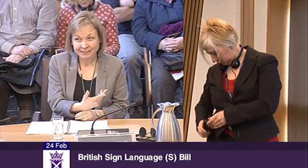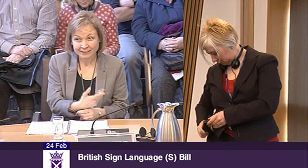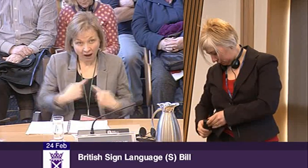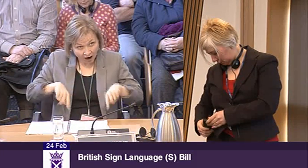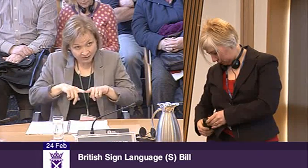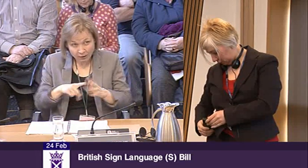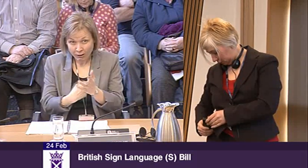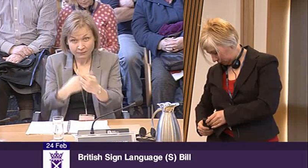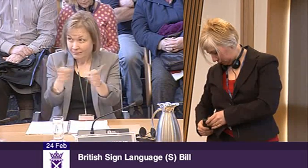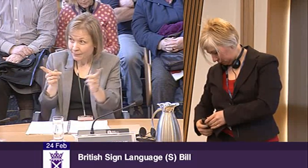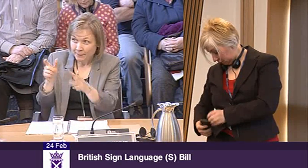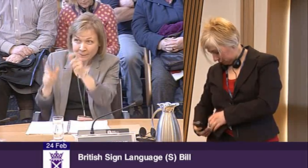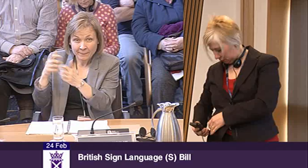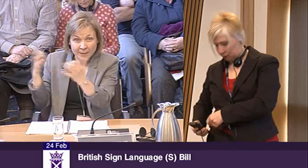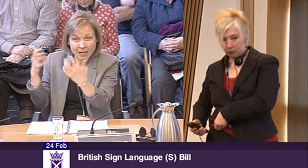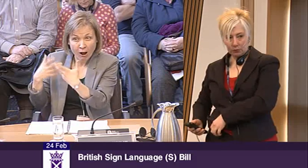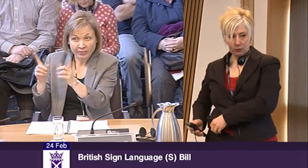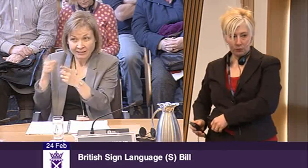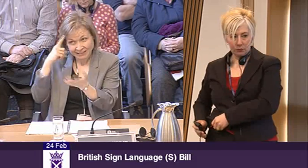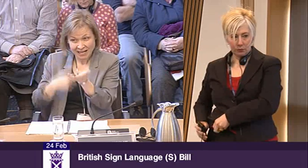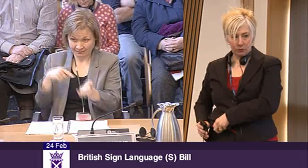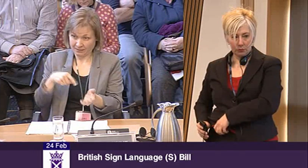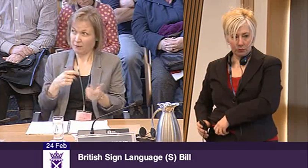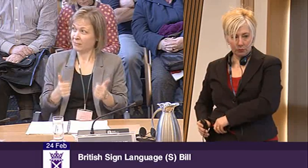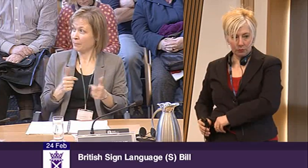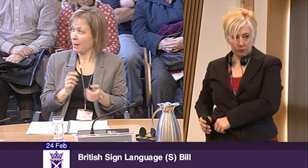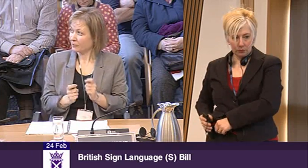decides what is reasonable—is it us, or the people who are providing the services?